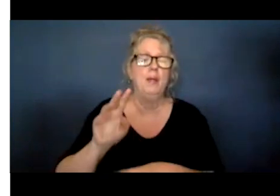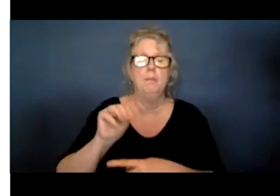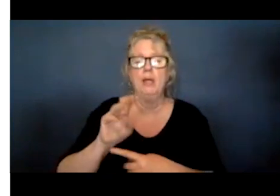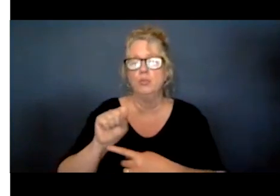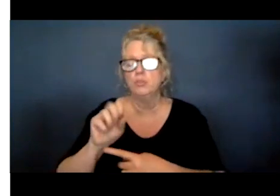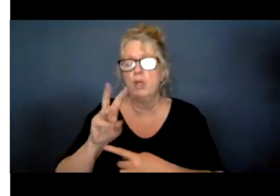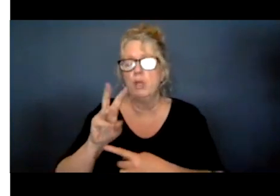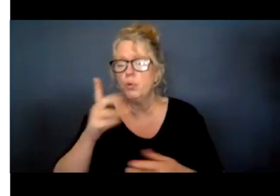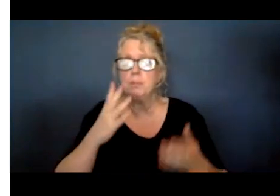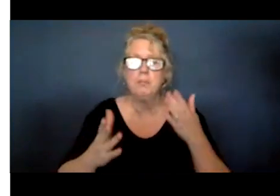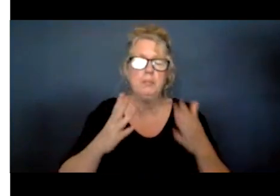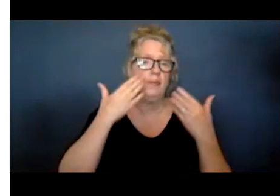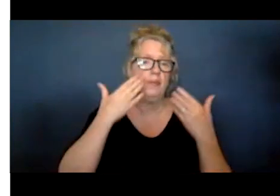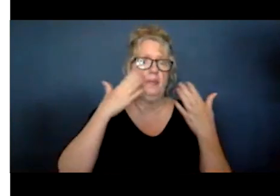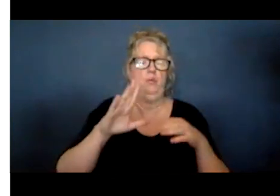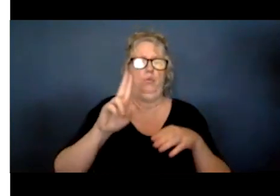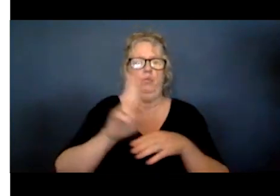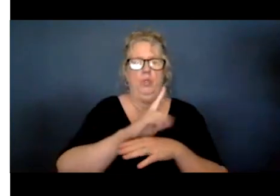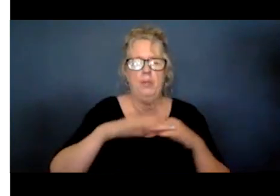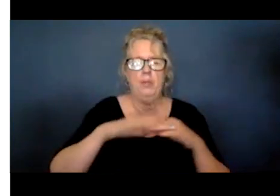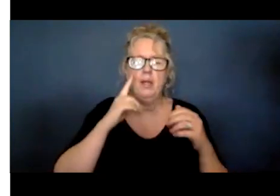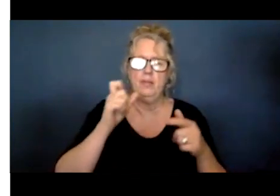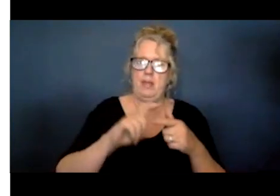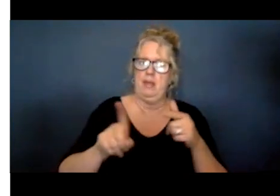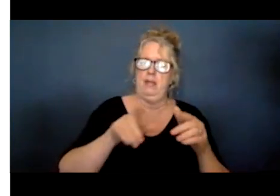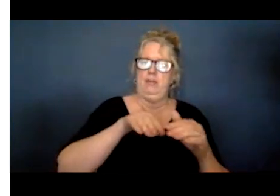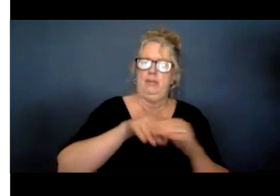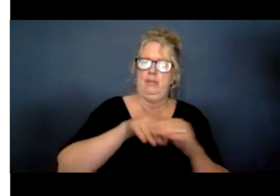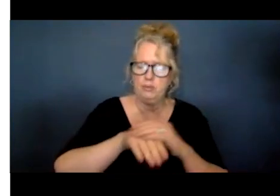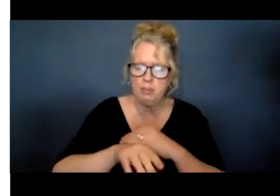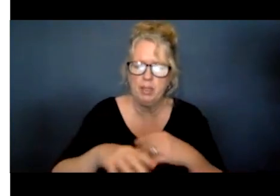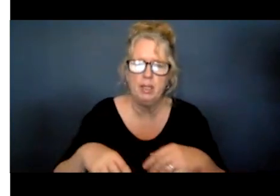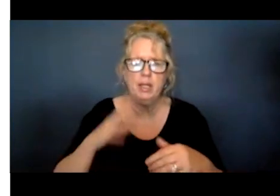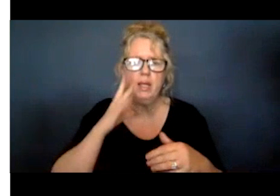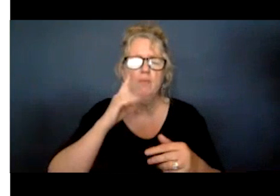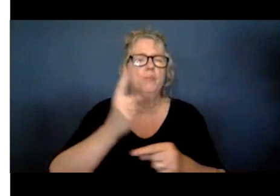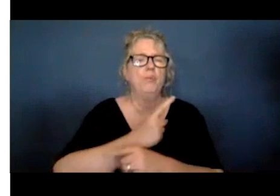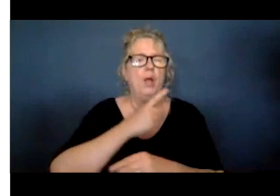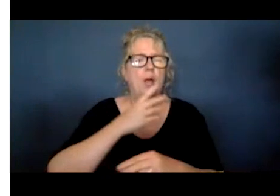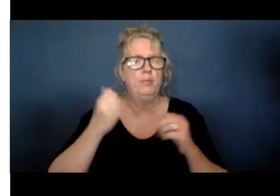they may not know how to use its accessibility features, such as properly applying headings or